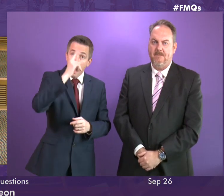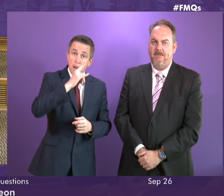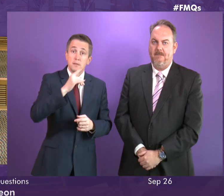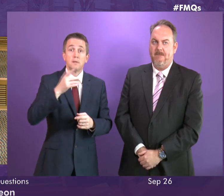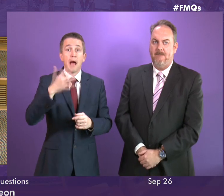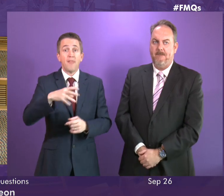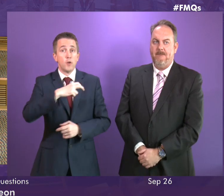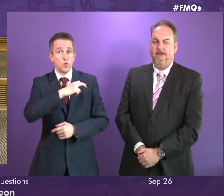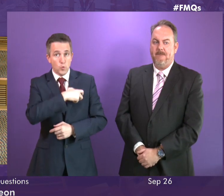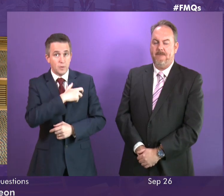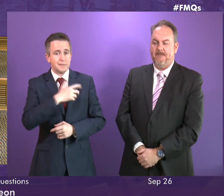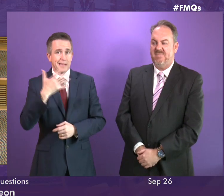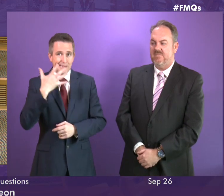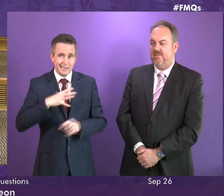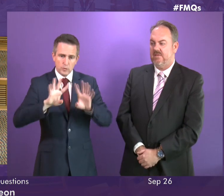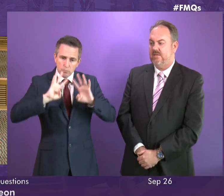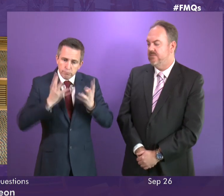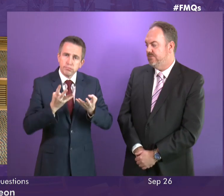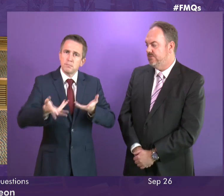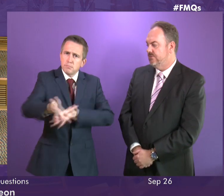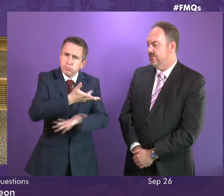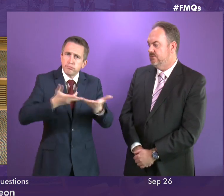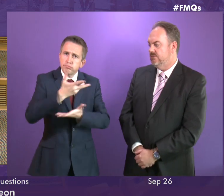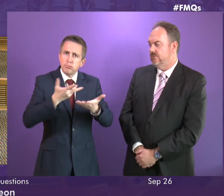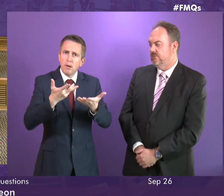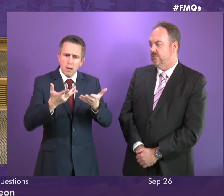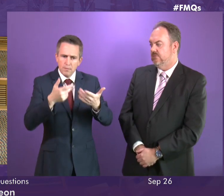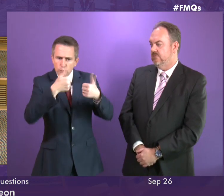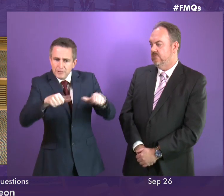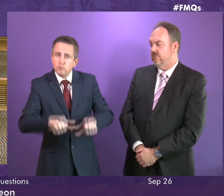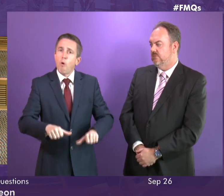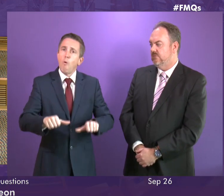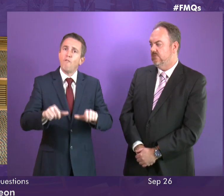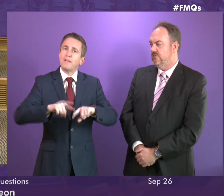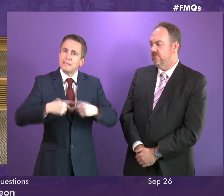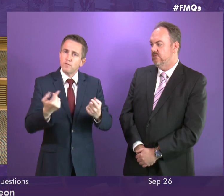is that they should get round the table and find a resolution. The transport secretary